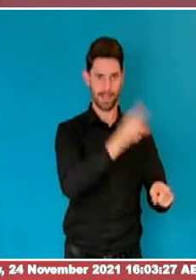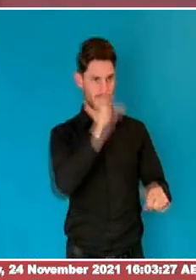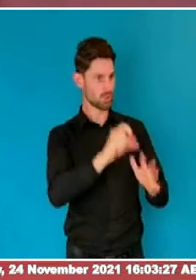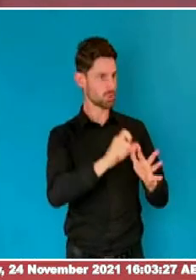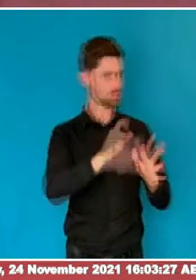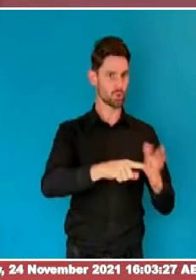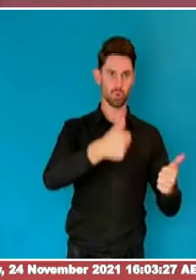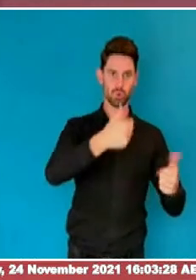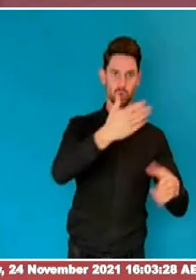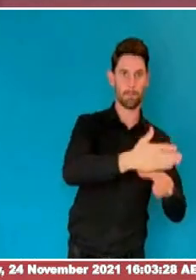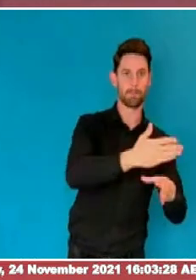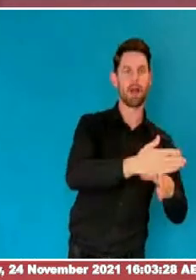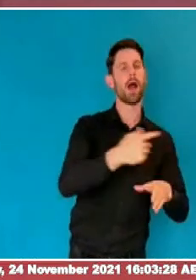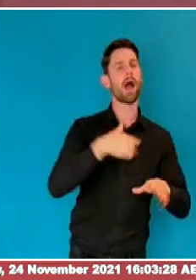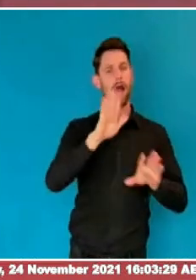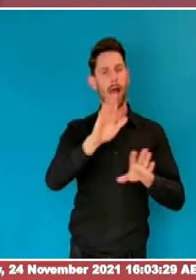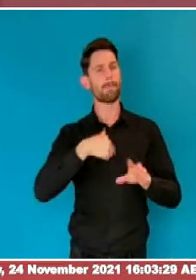again let me use a different example.